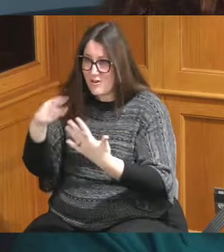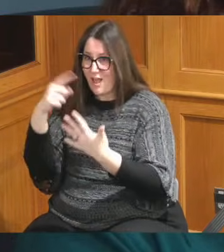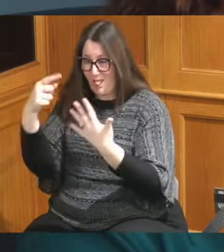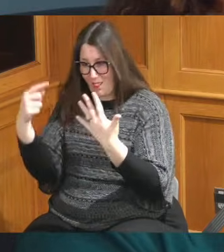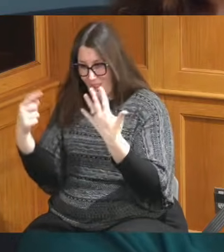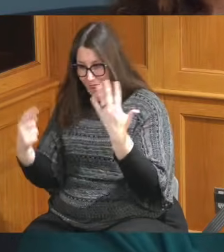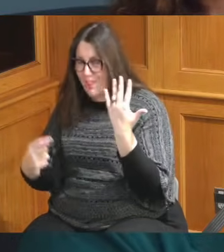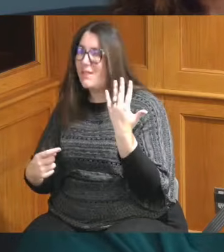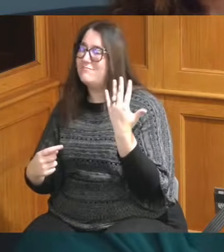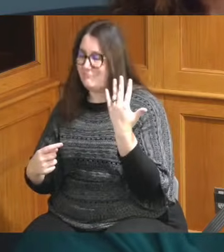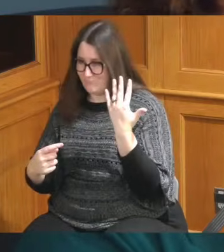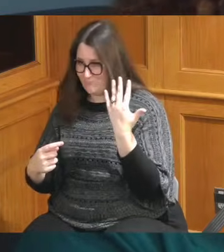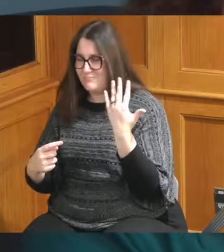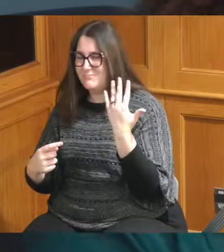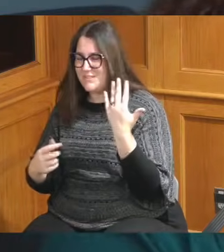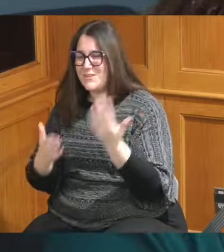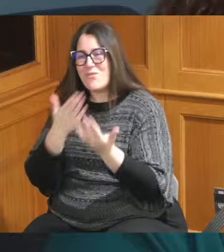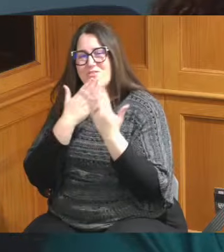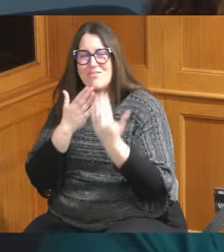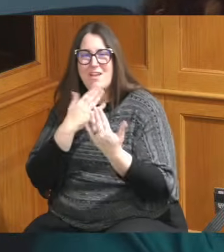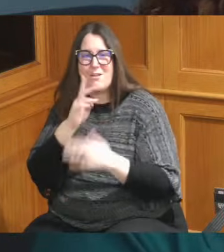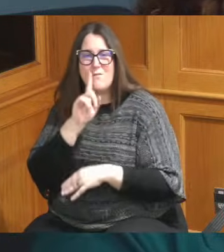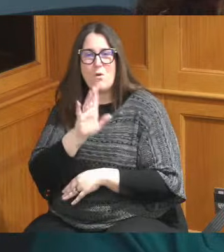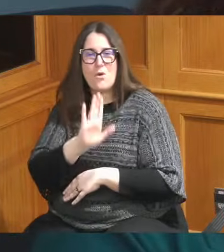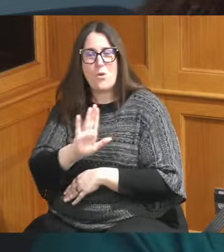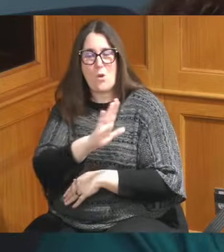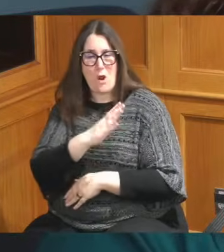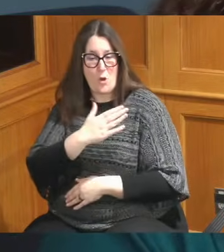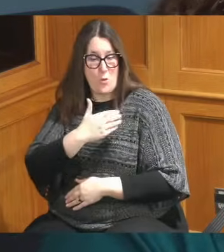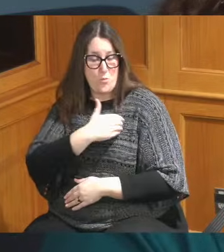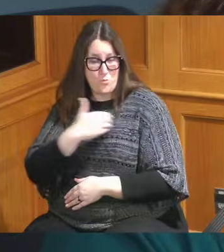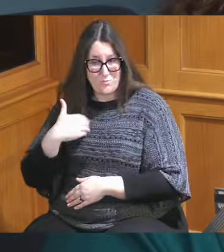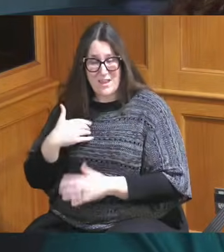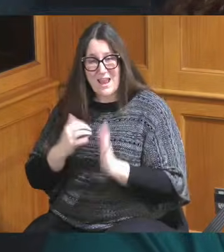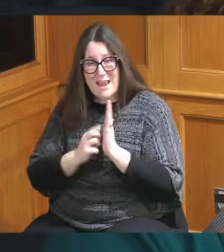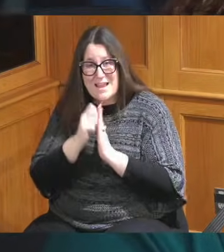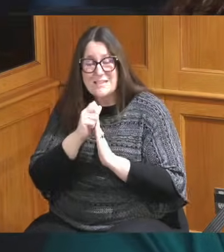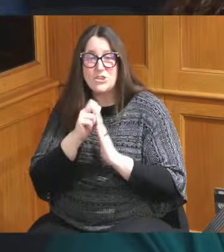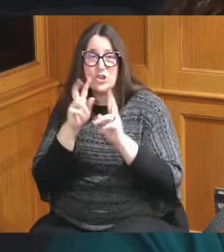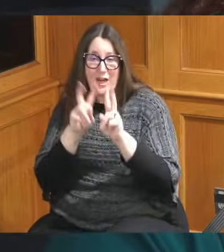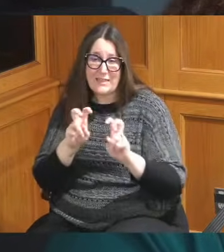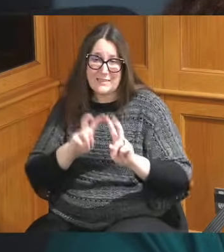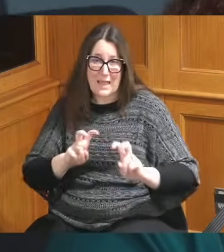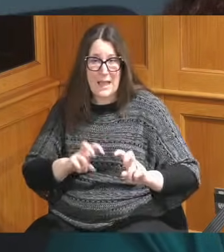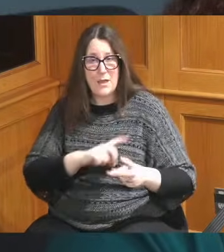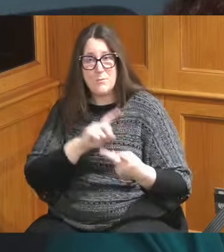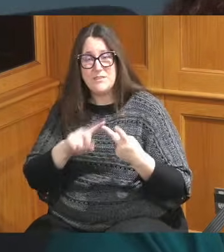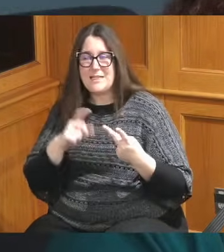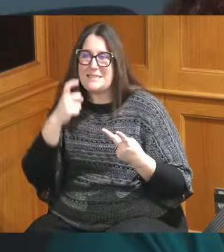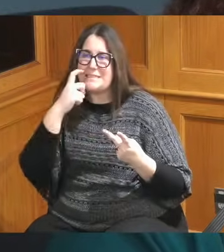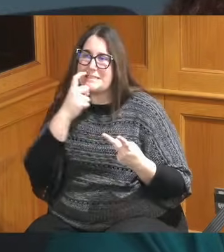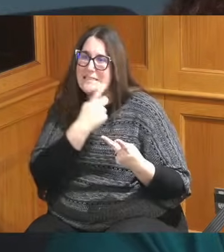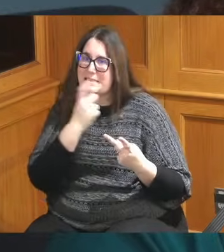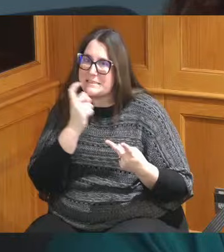want to to thank you all. They do, uh, breast cancer exams. Uh, they did they do dental exams.